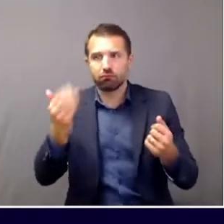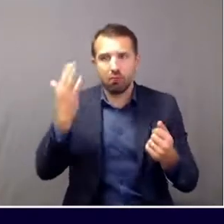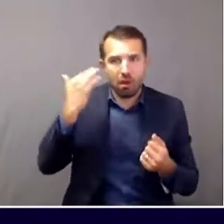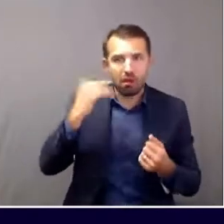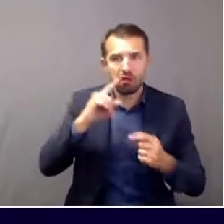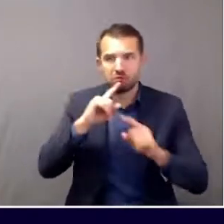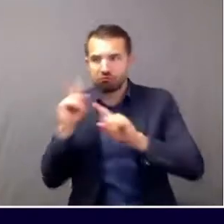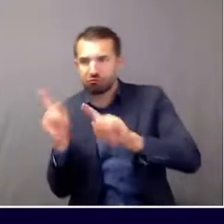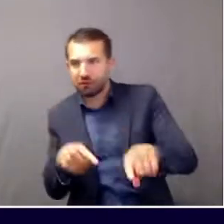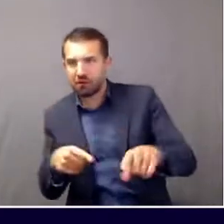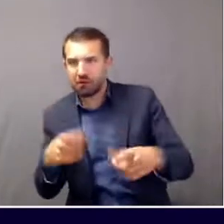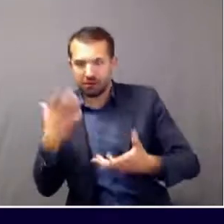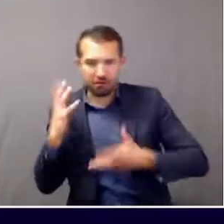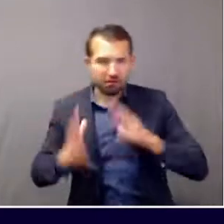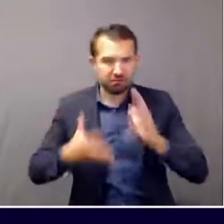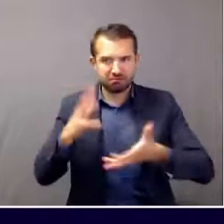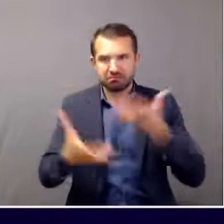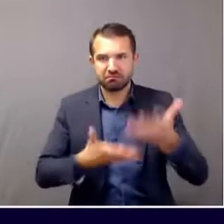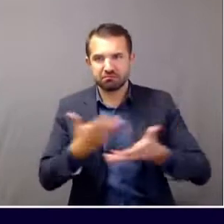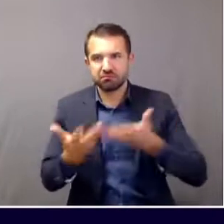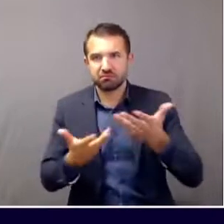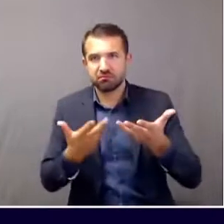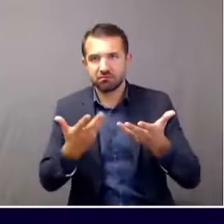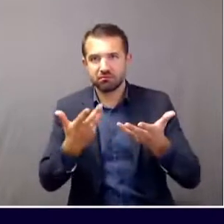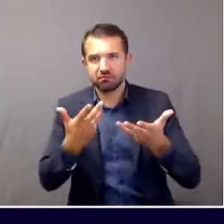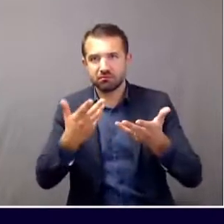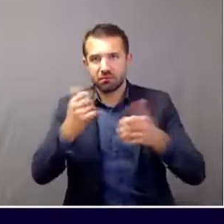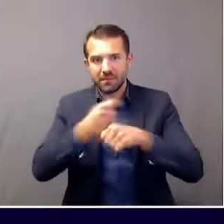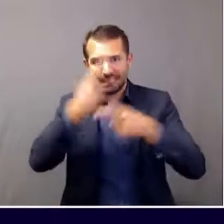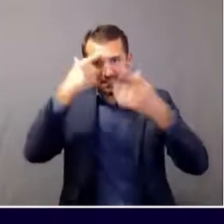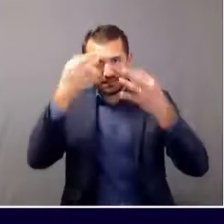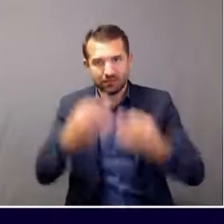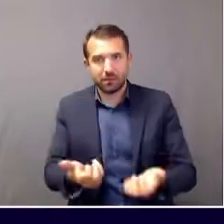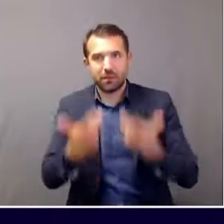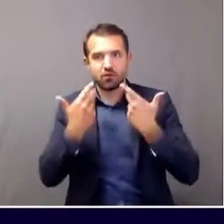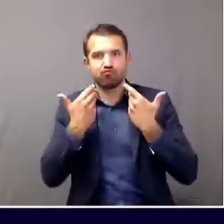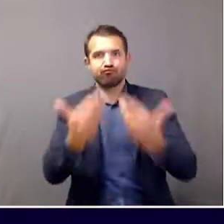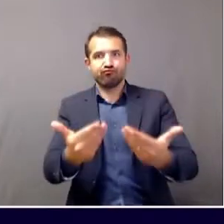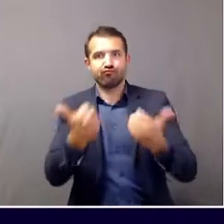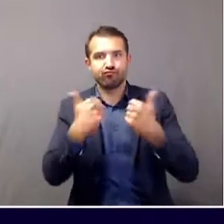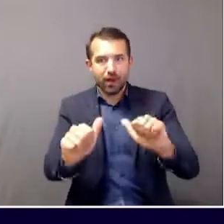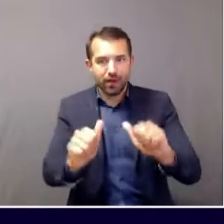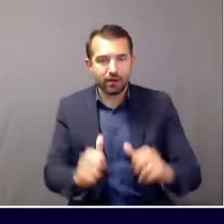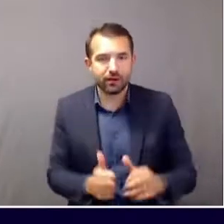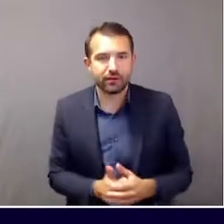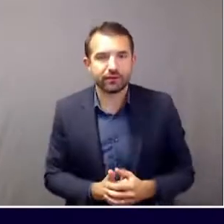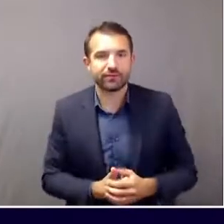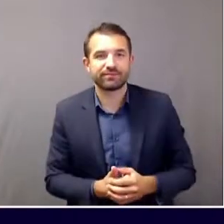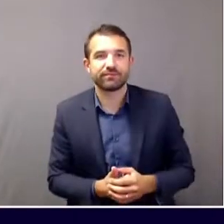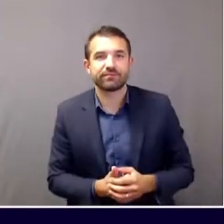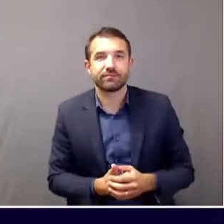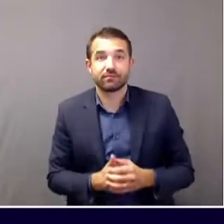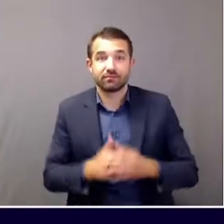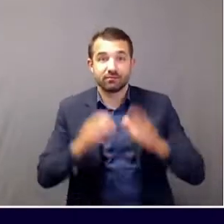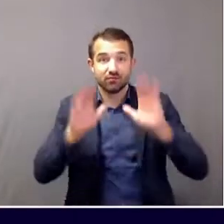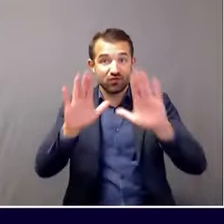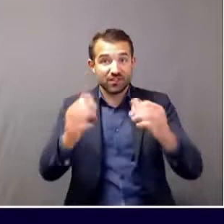great trial baxeen by vaccine but what